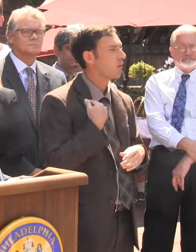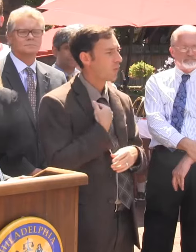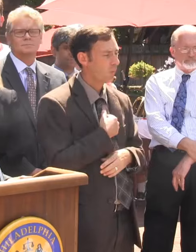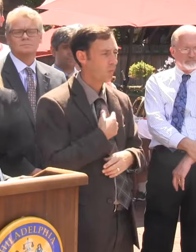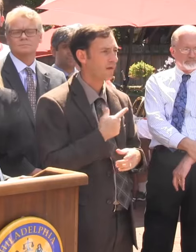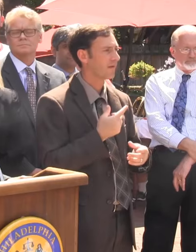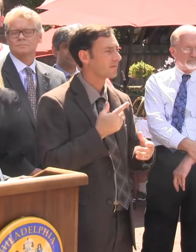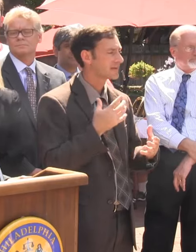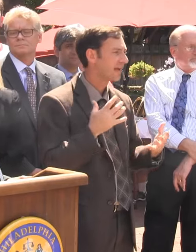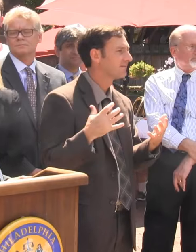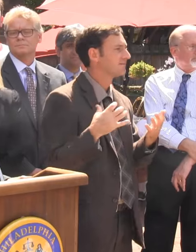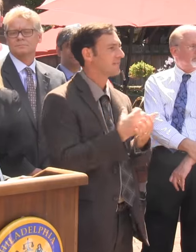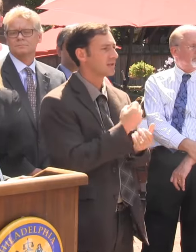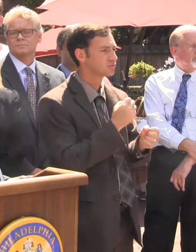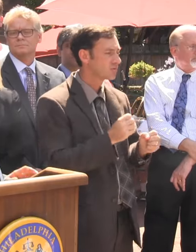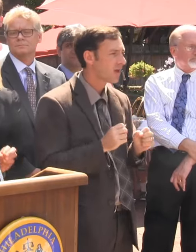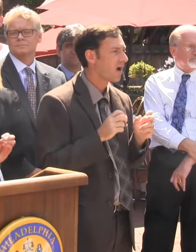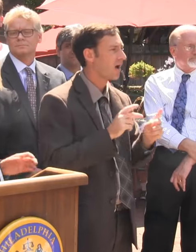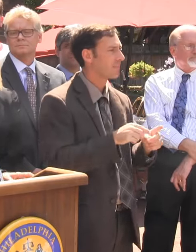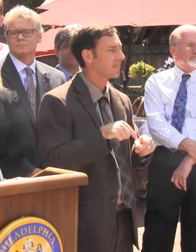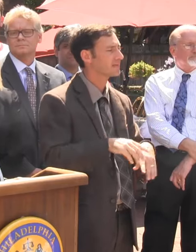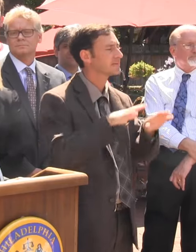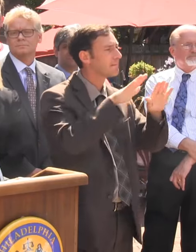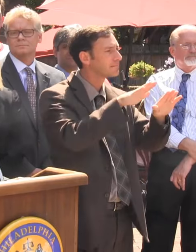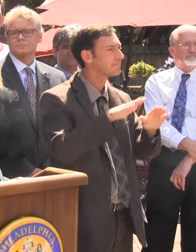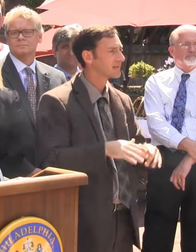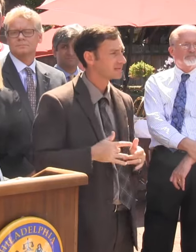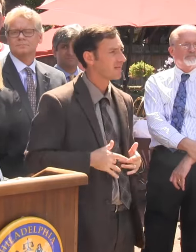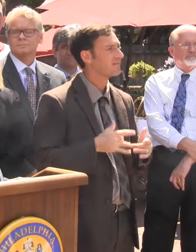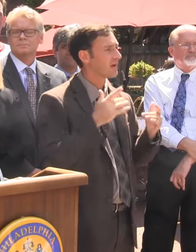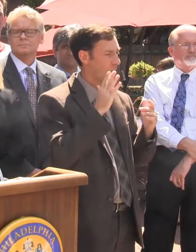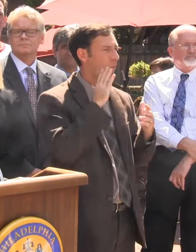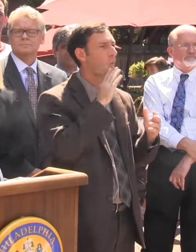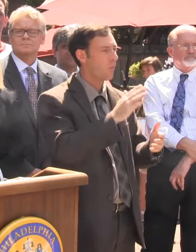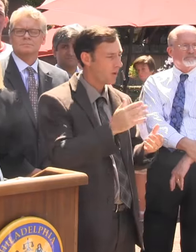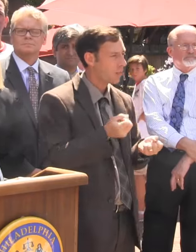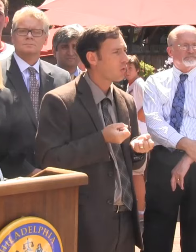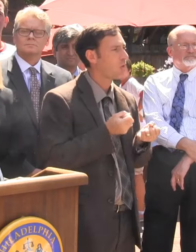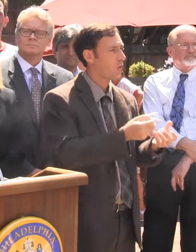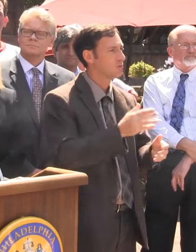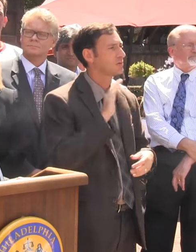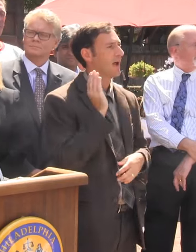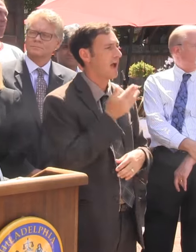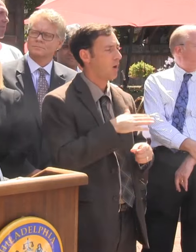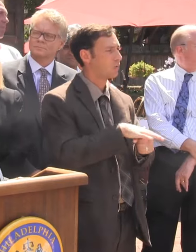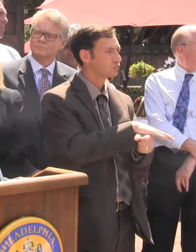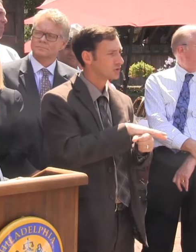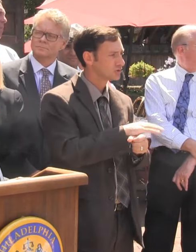advantage of the opportunities that this amazing event is bringing to our region. To our City.